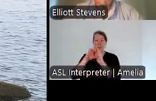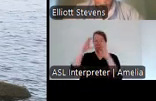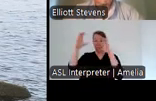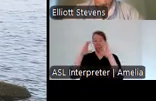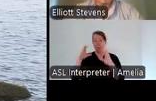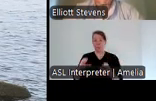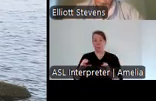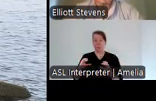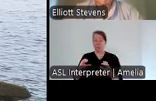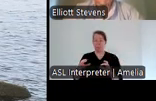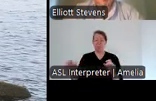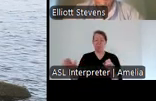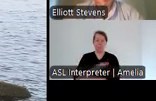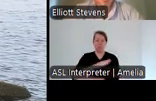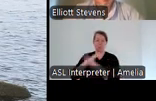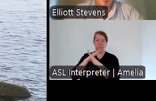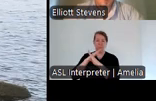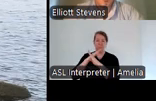Um, so these are the top seven things that I came up with,